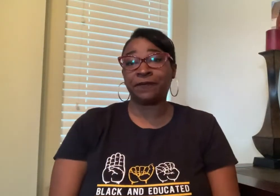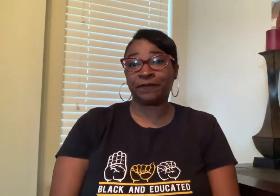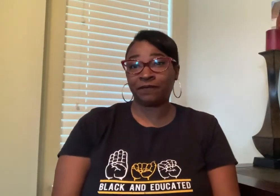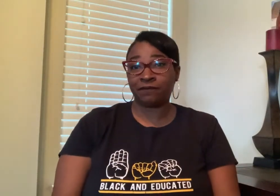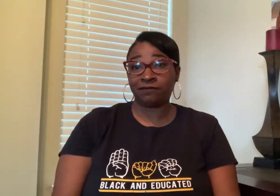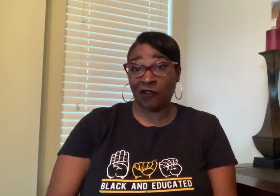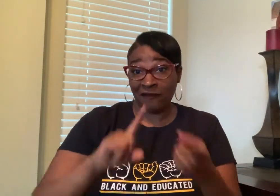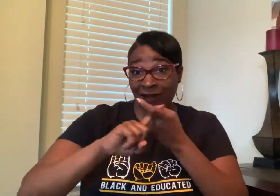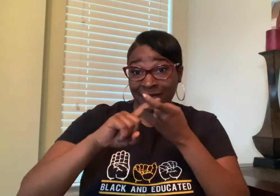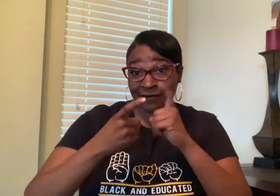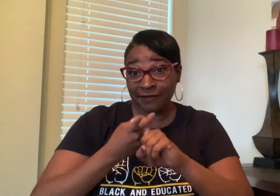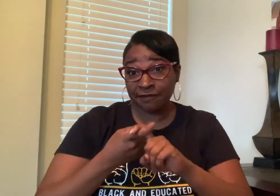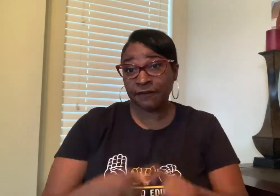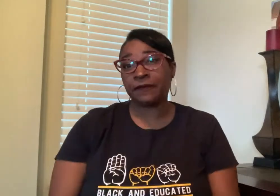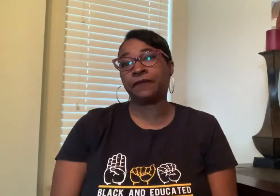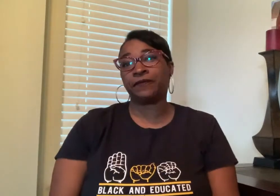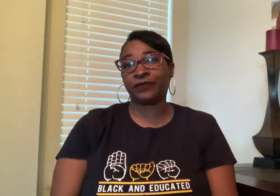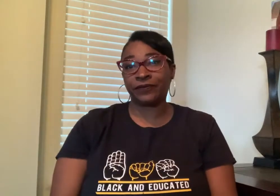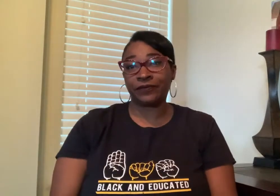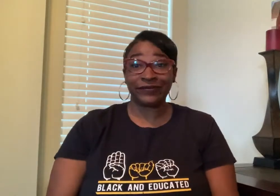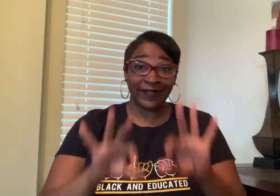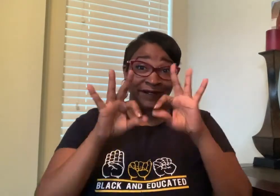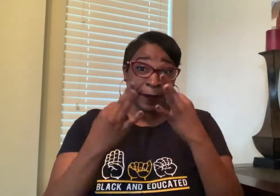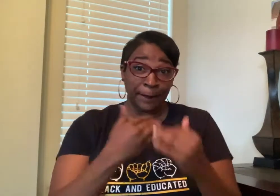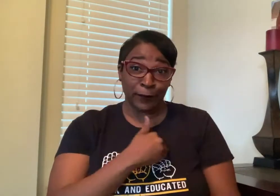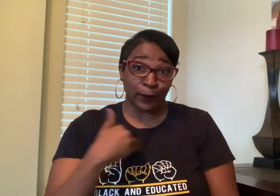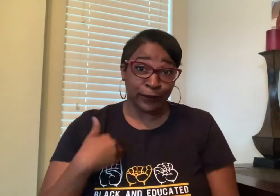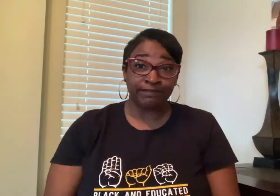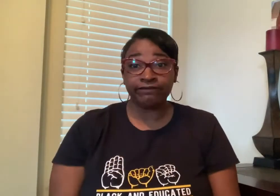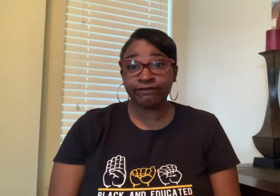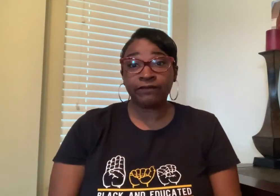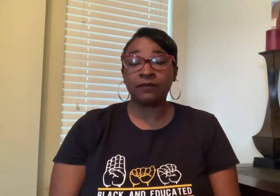a friend, or a relative.